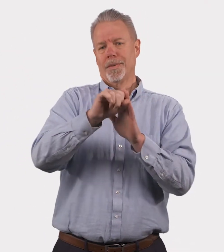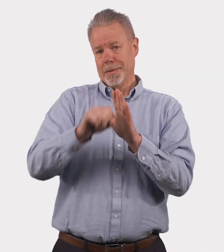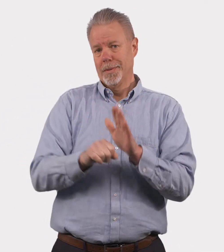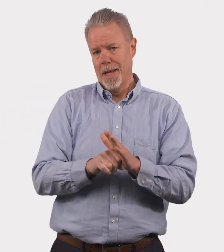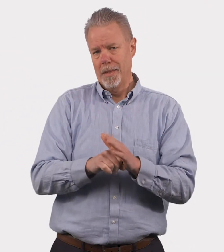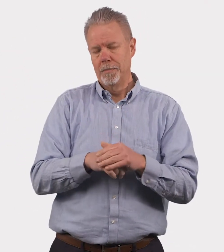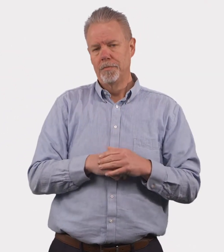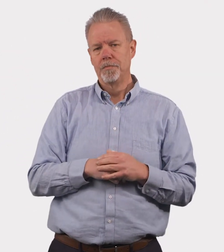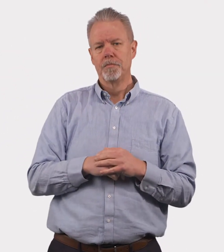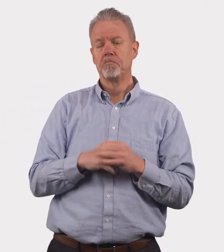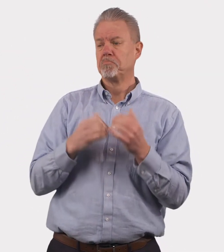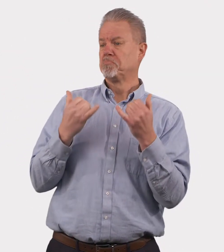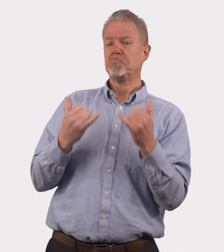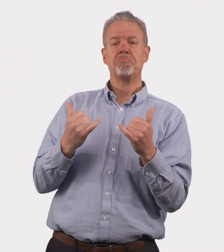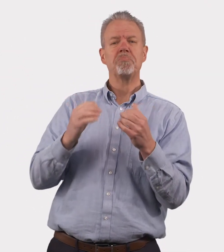and throughout New York.